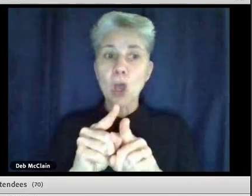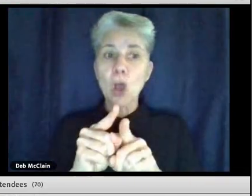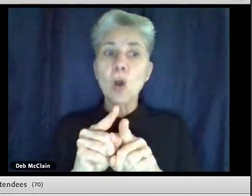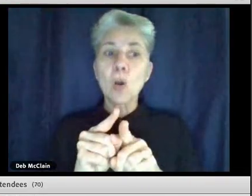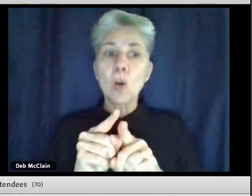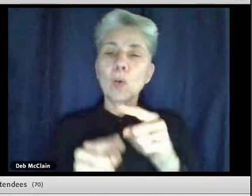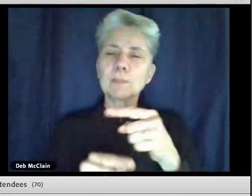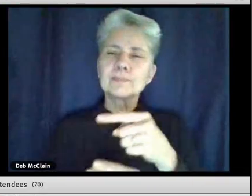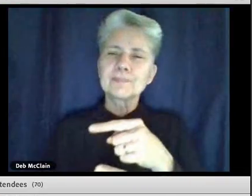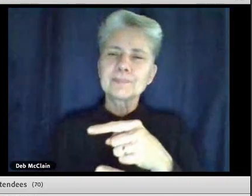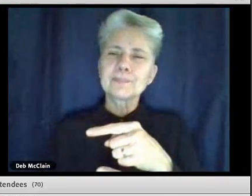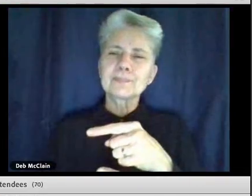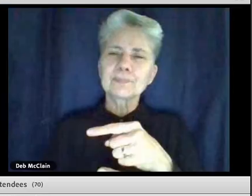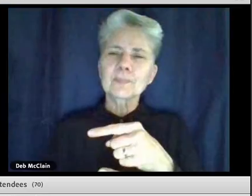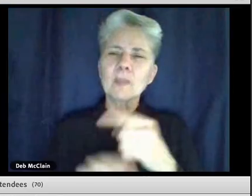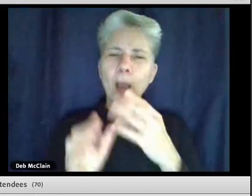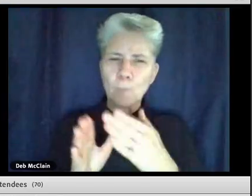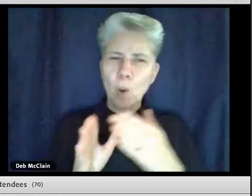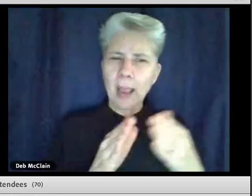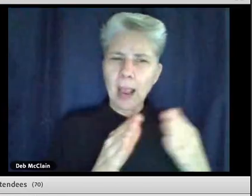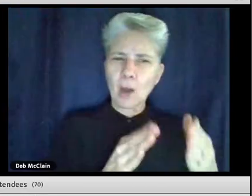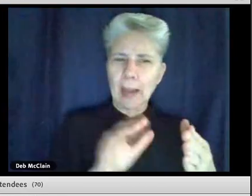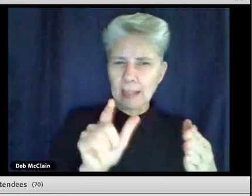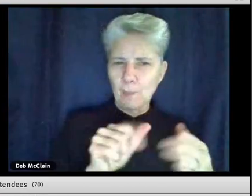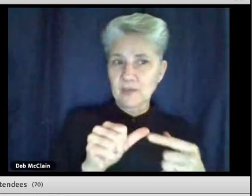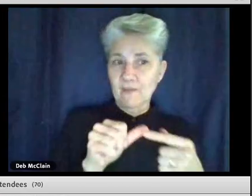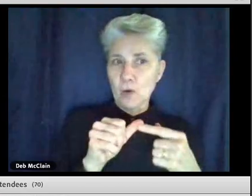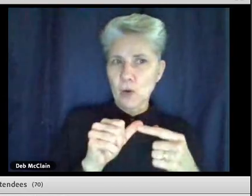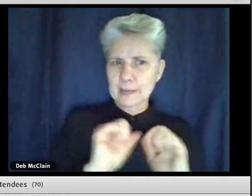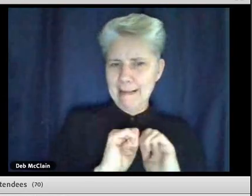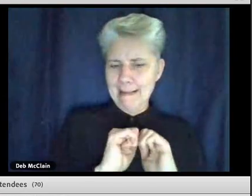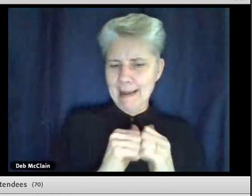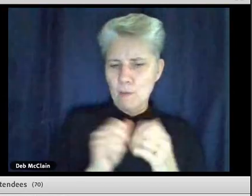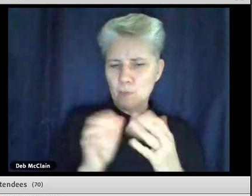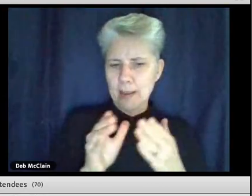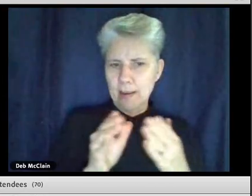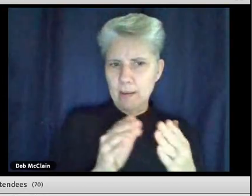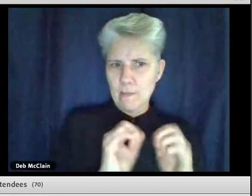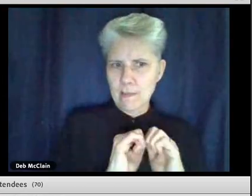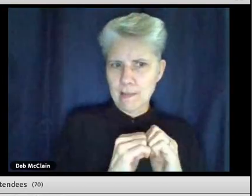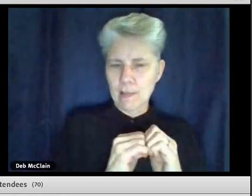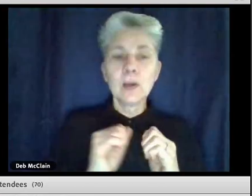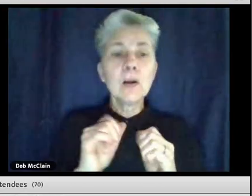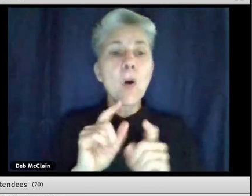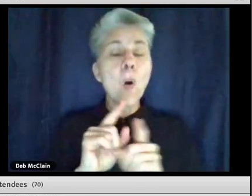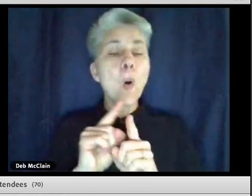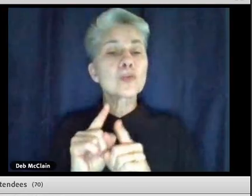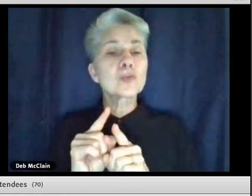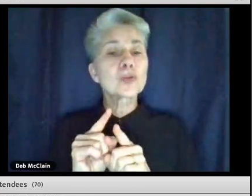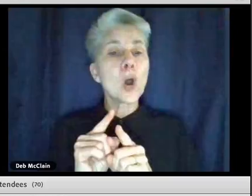some videos, different things like that. There's also -- So preparing libraries is first, right?